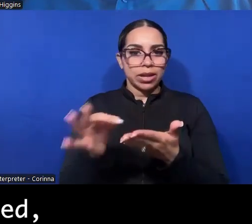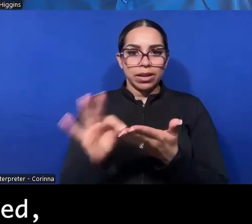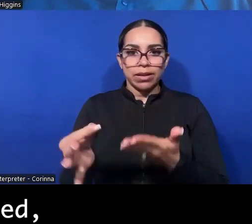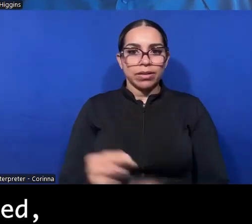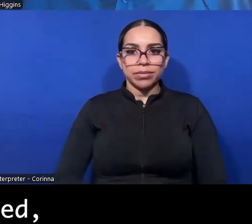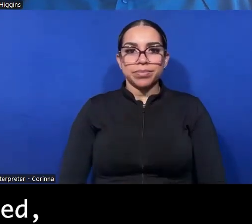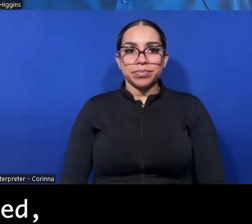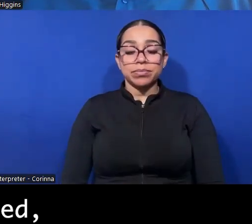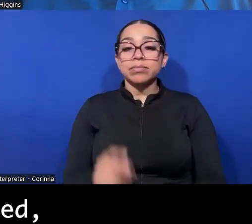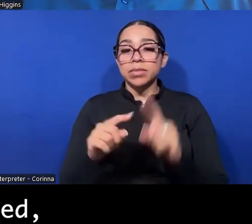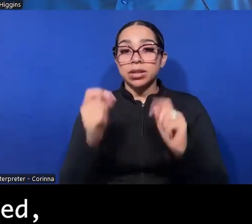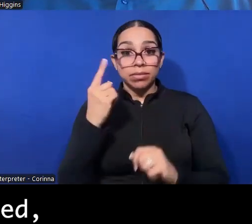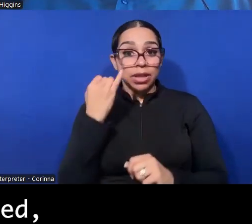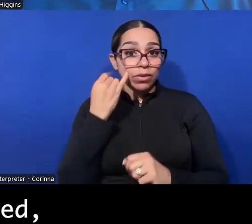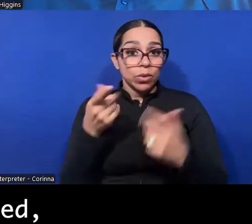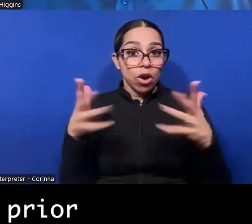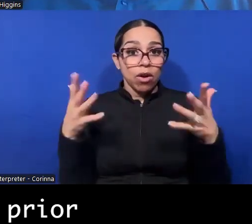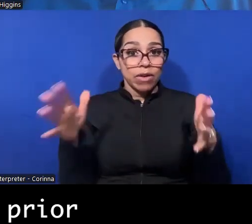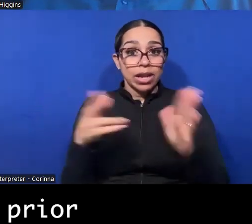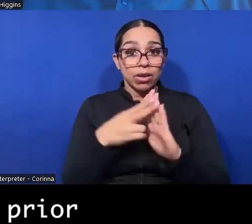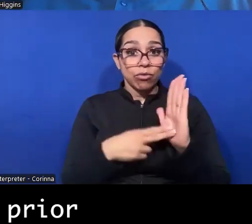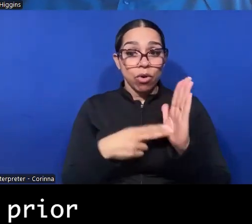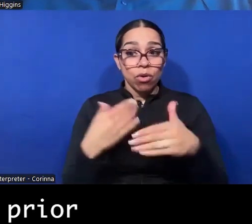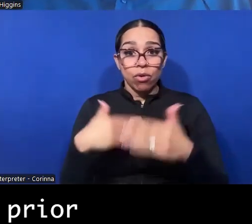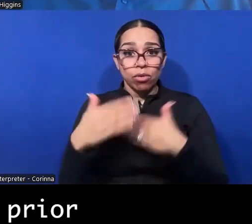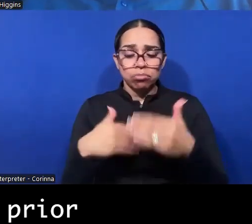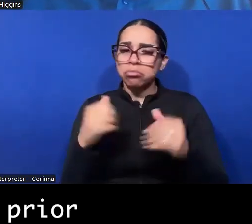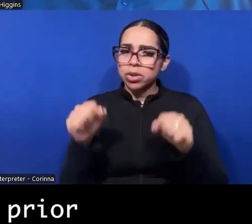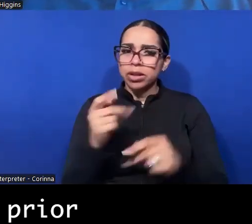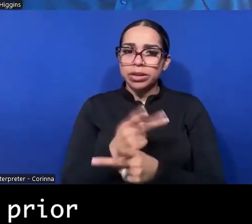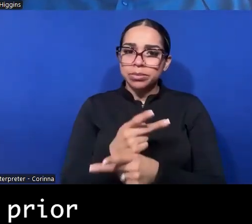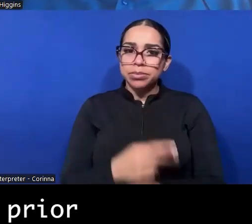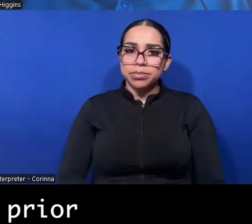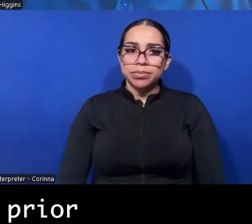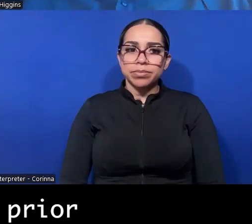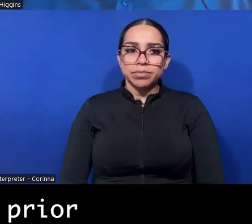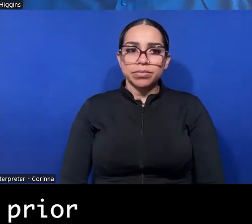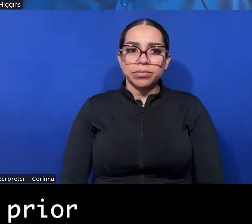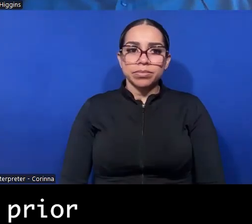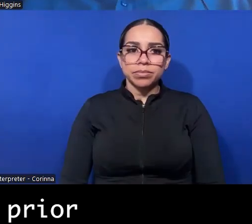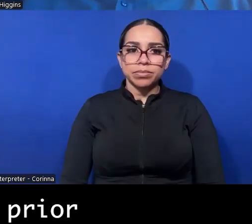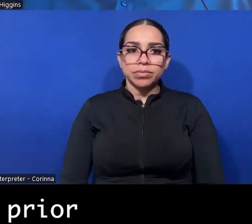But if you're already enrolled, you can stay on Medi-Cal. So if you're already enrolled, prior to your, age 18, you could